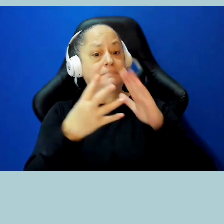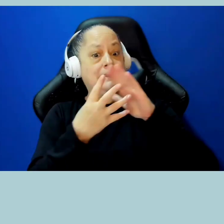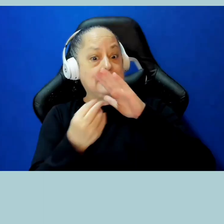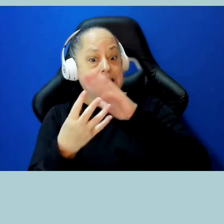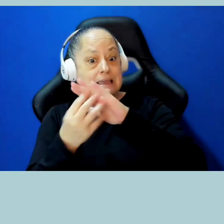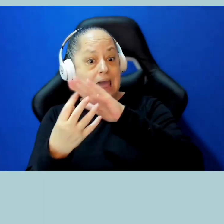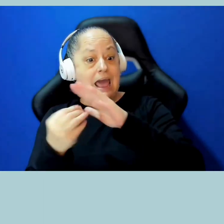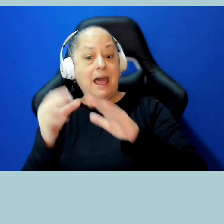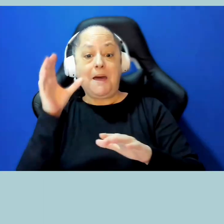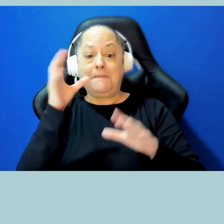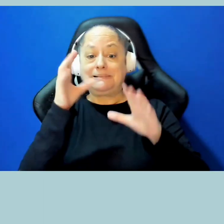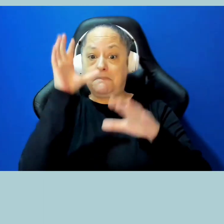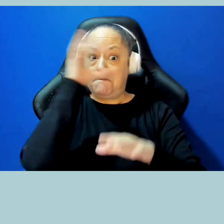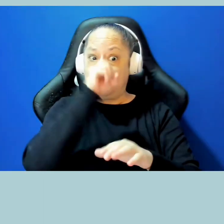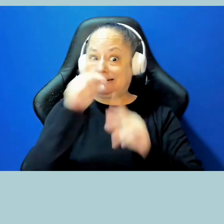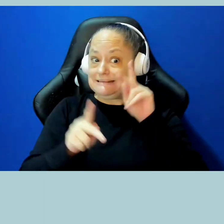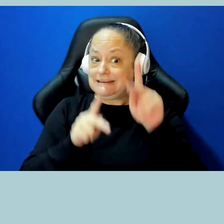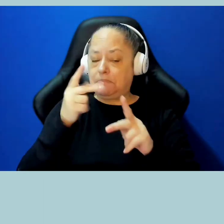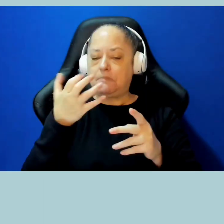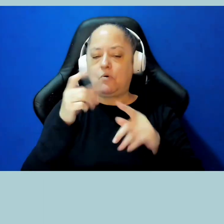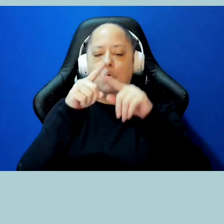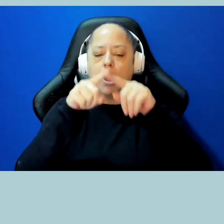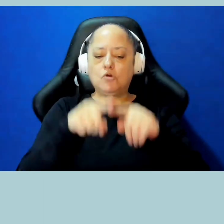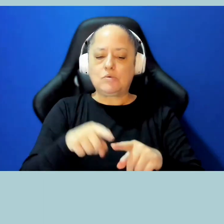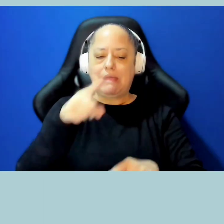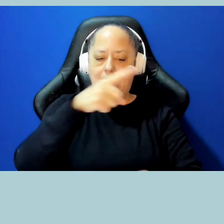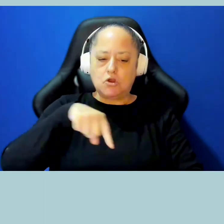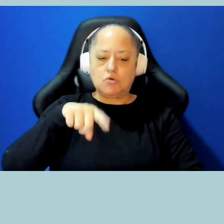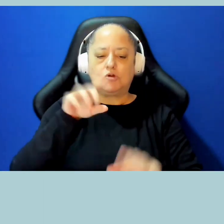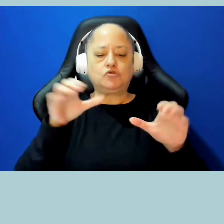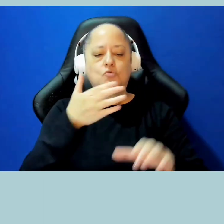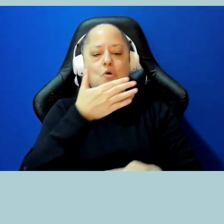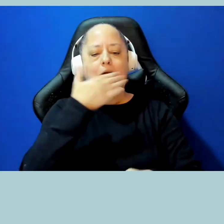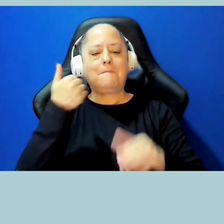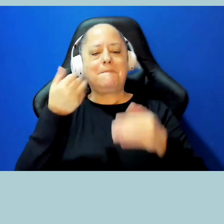people and we really want to rely on you all as well we'll do our best efforts but if we're missing groups